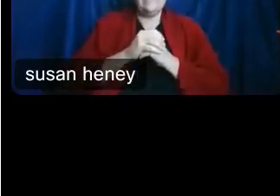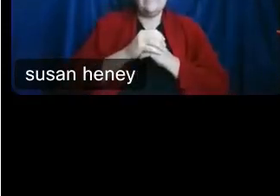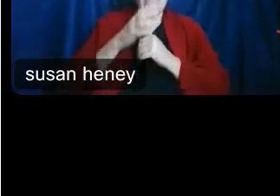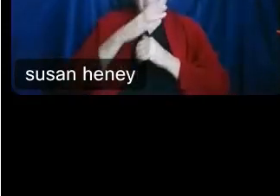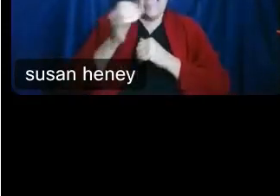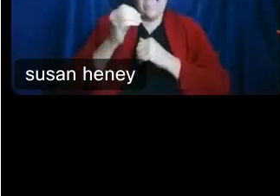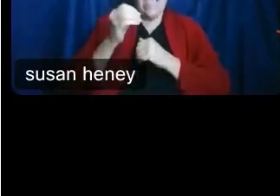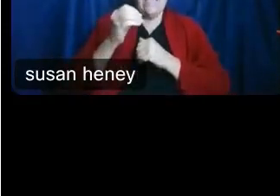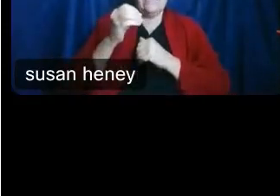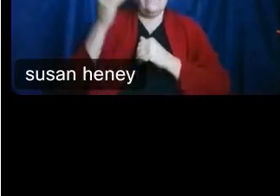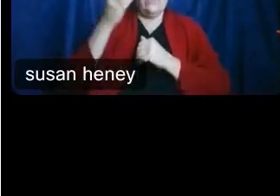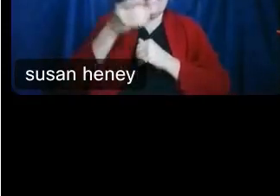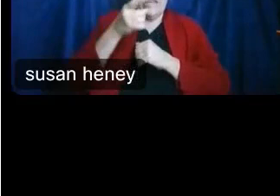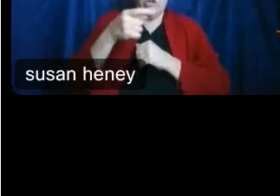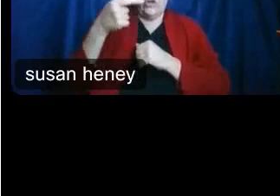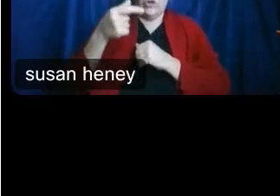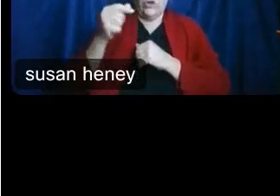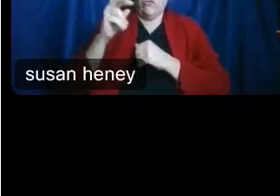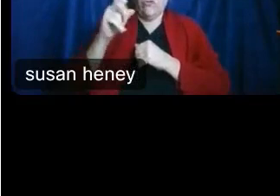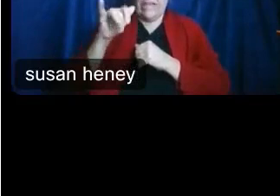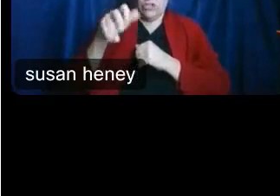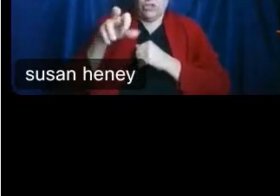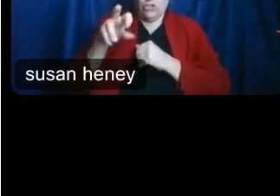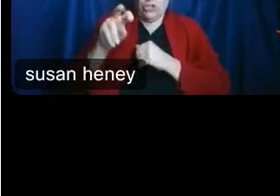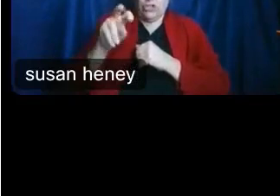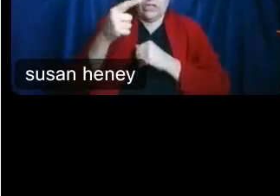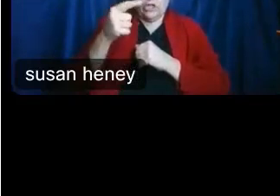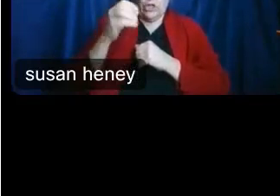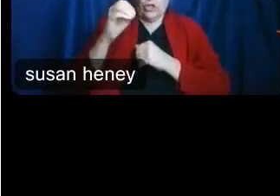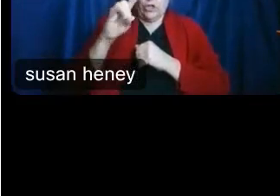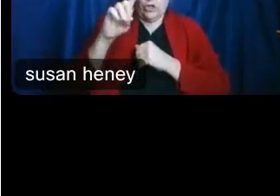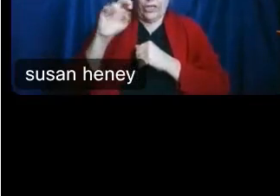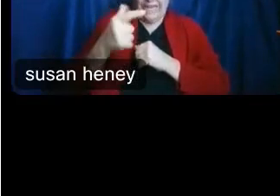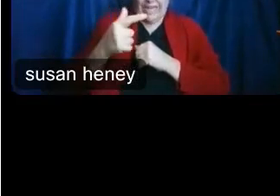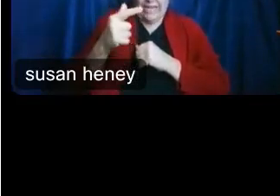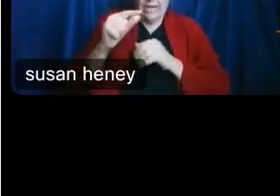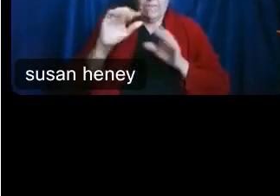be Gretchen Gooding a Branch Chief with the American Community Survey Office, and Maria